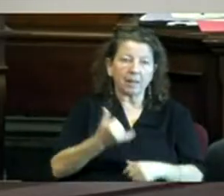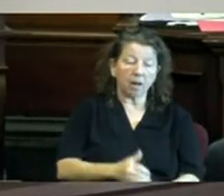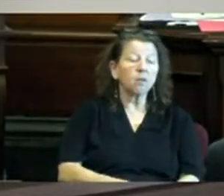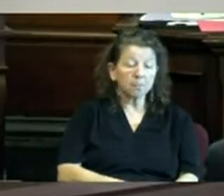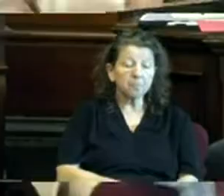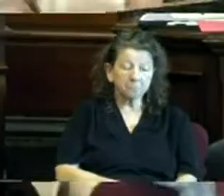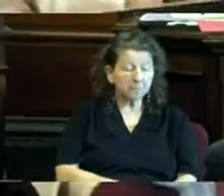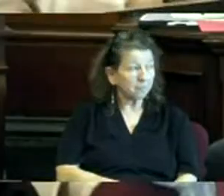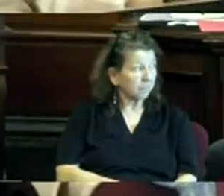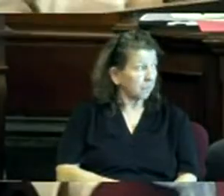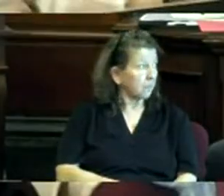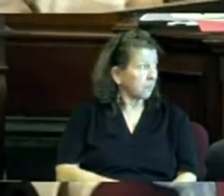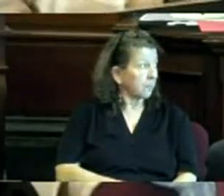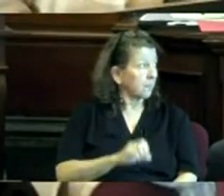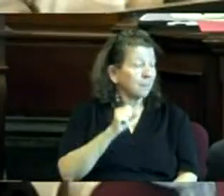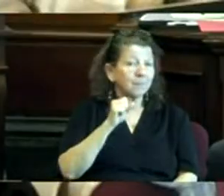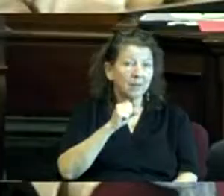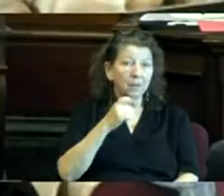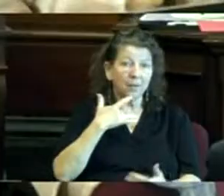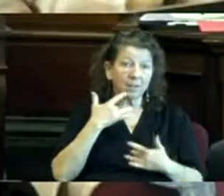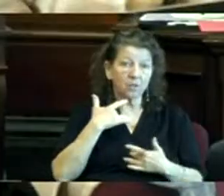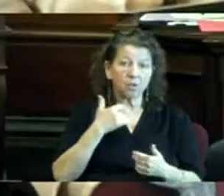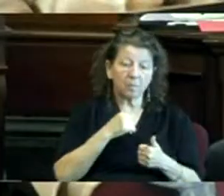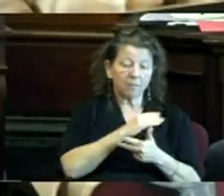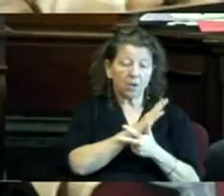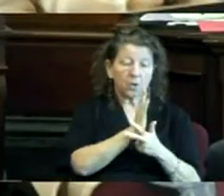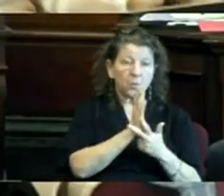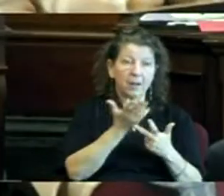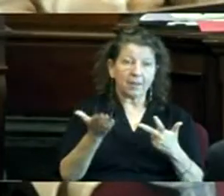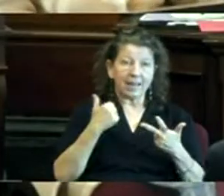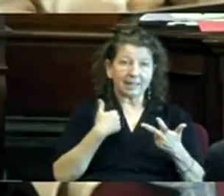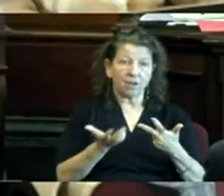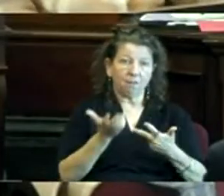moment that prices are going up